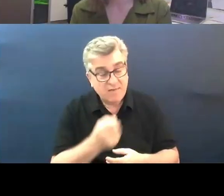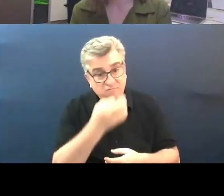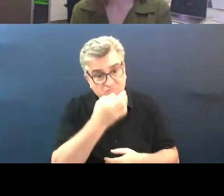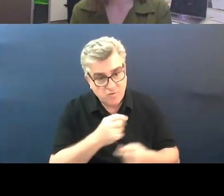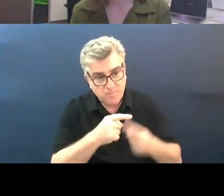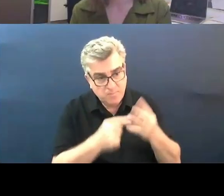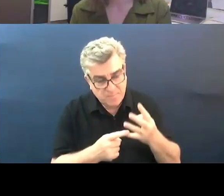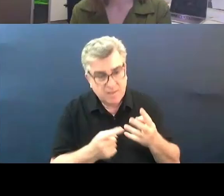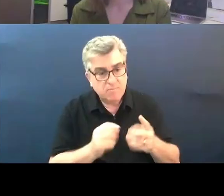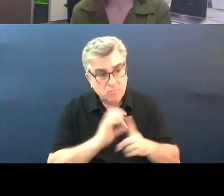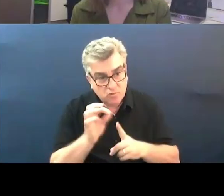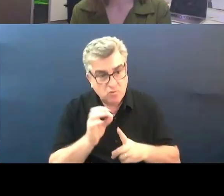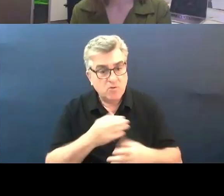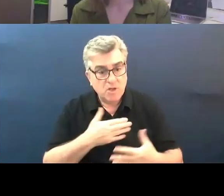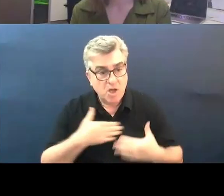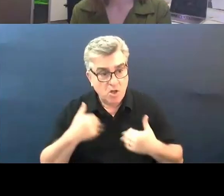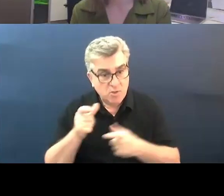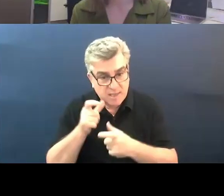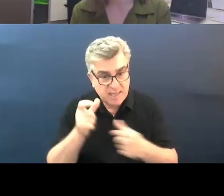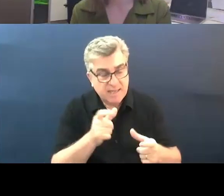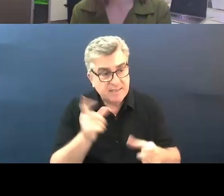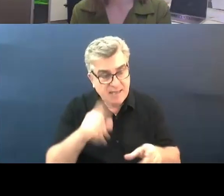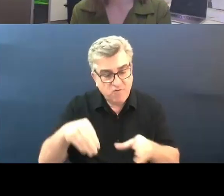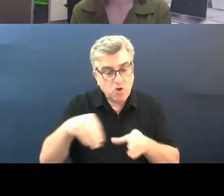I think with some notable exceptions at the moment, I don't think we have the right kind